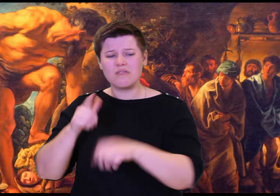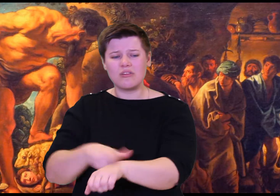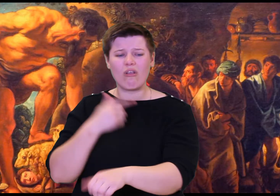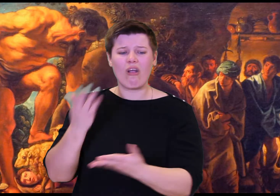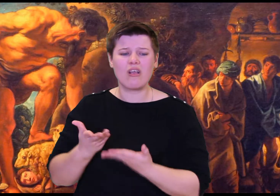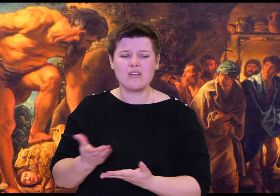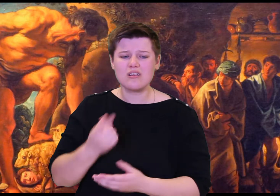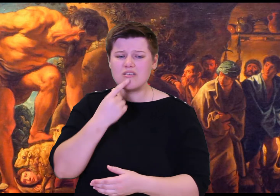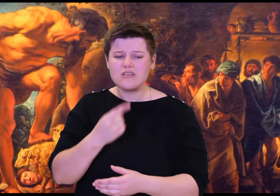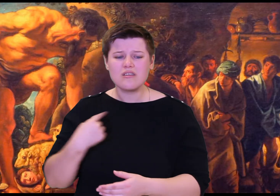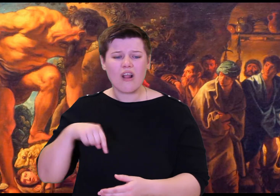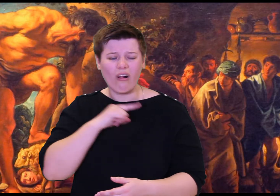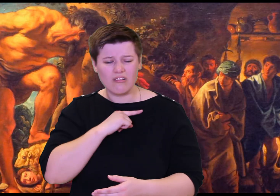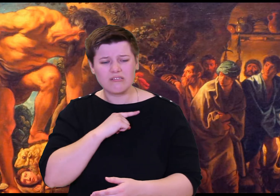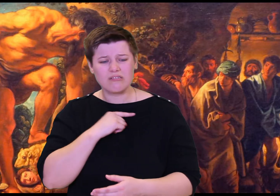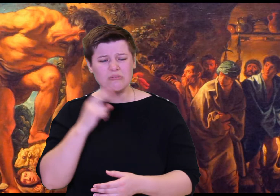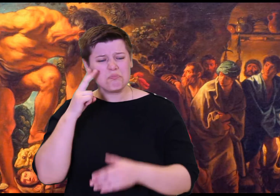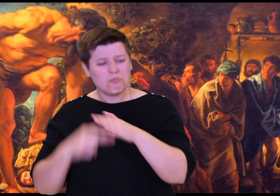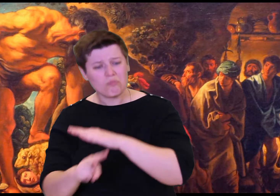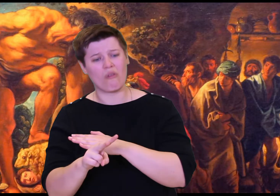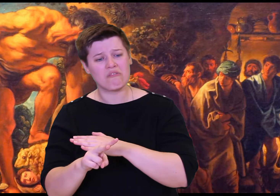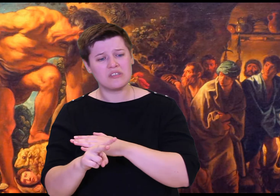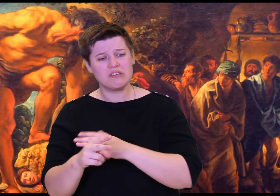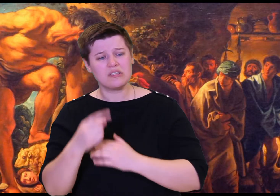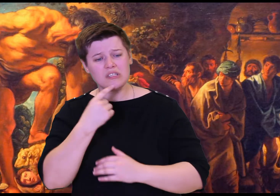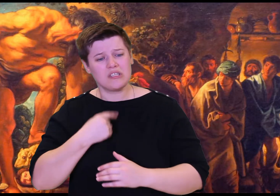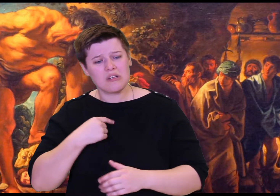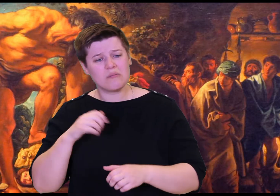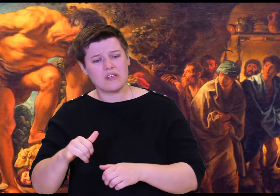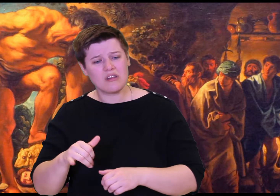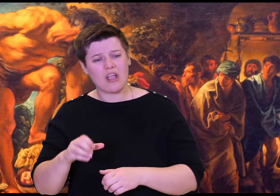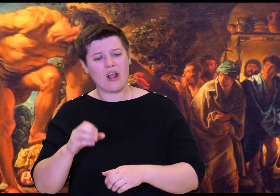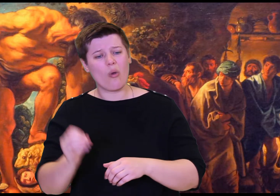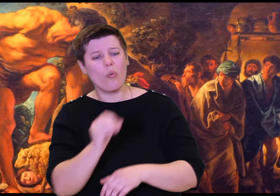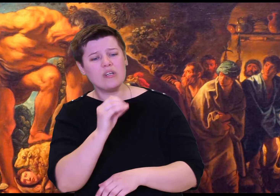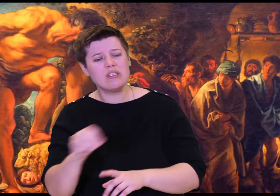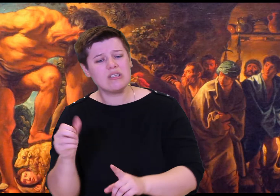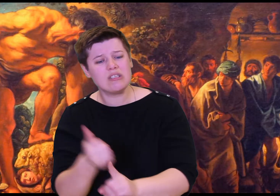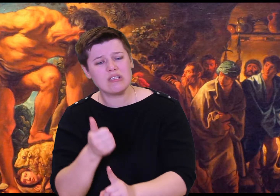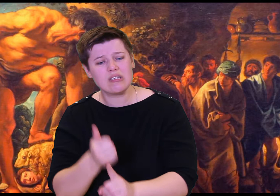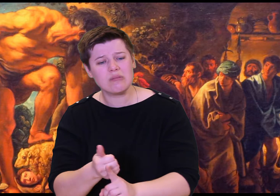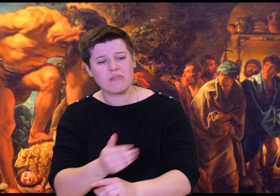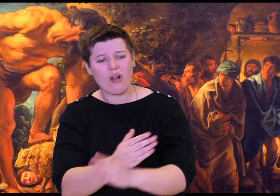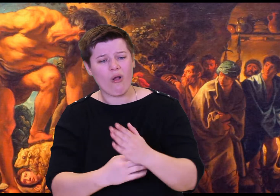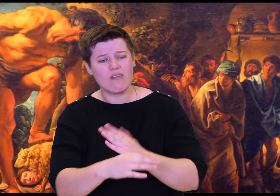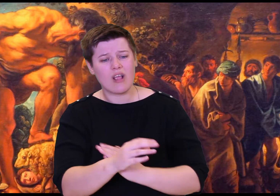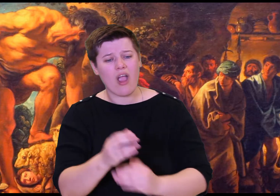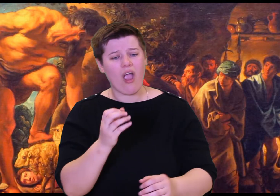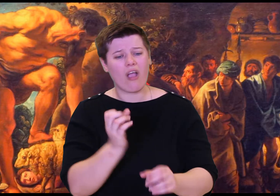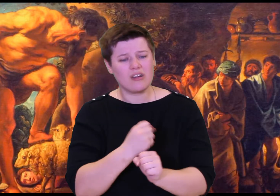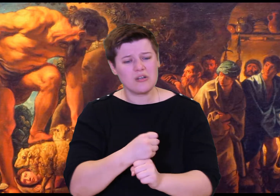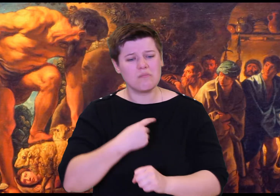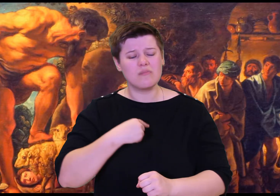among my people; he spent his life here soothsaying for us.